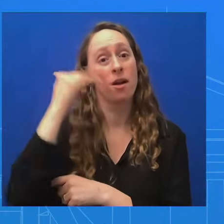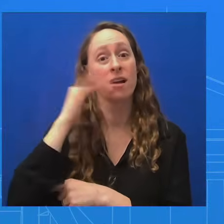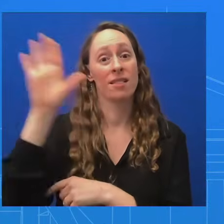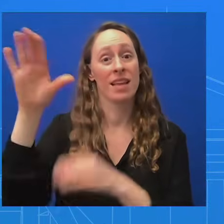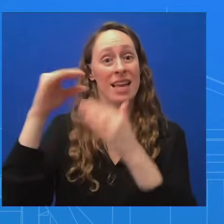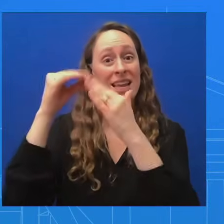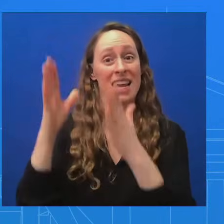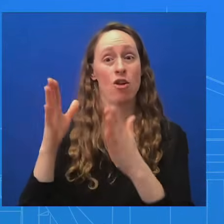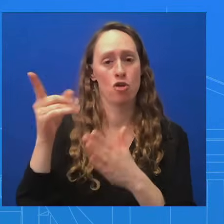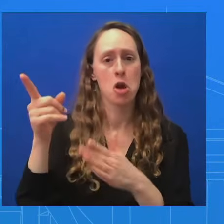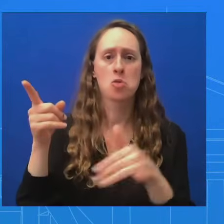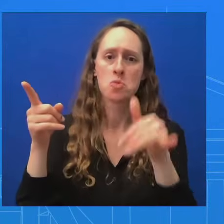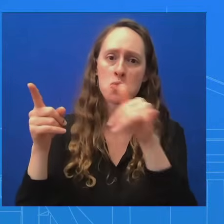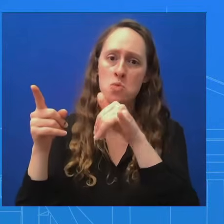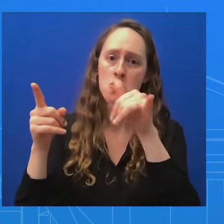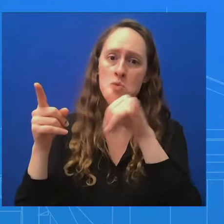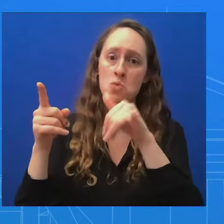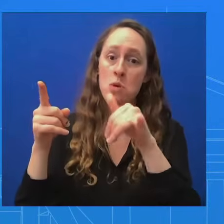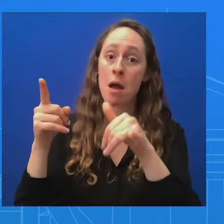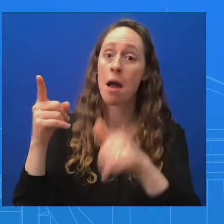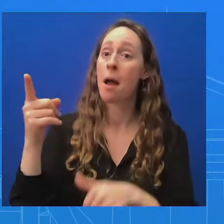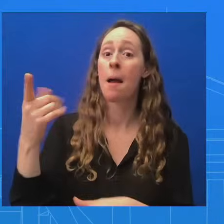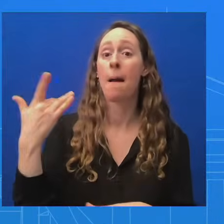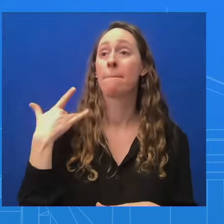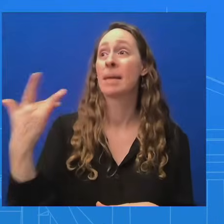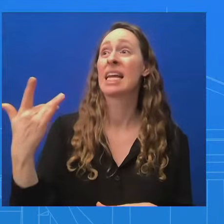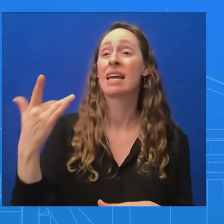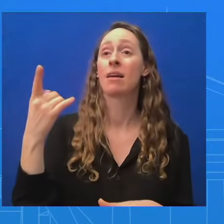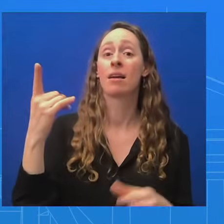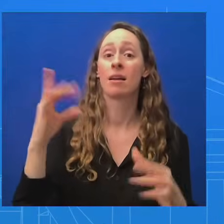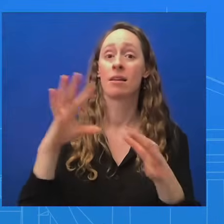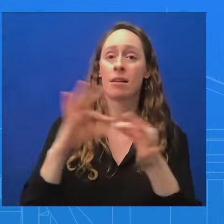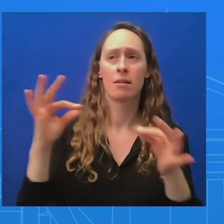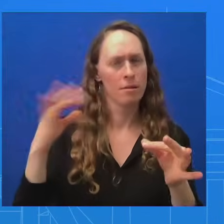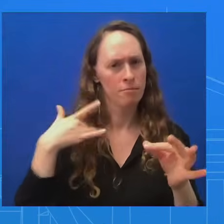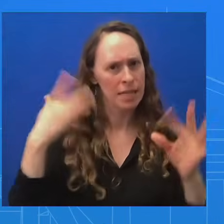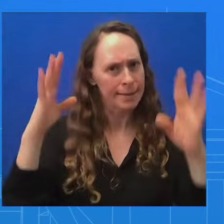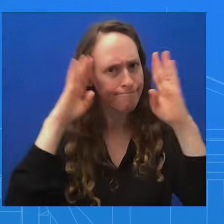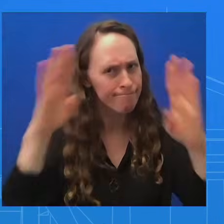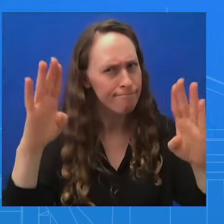as I already said to a previous question -- that we're doing to try to address that threat. You have to take that seriously.